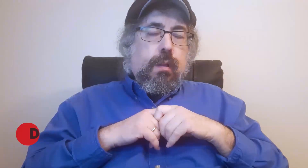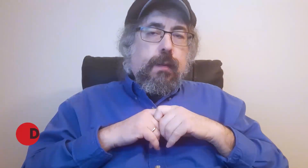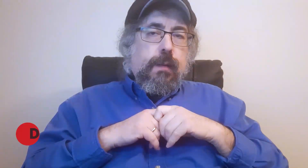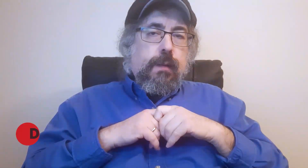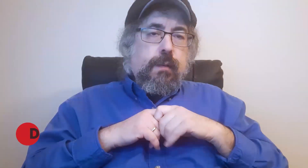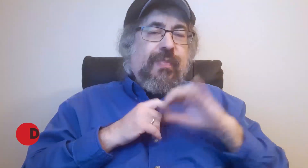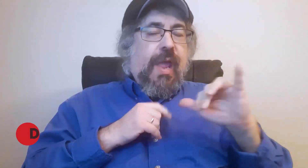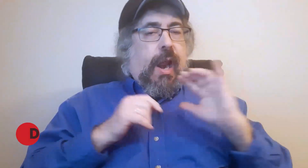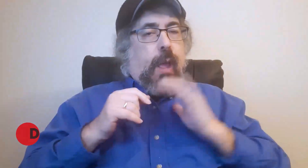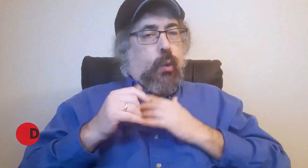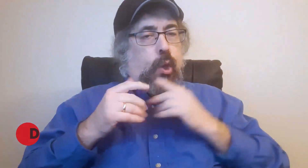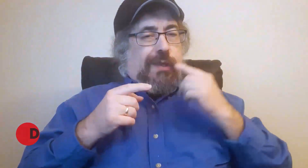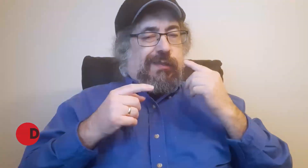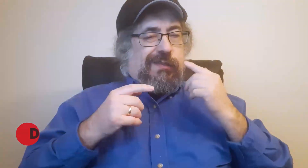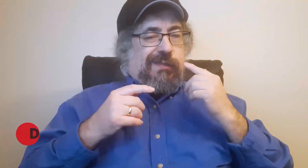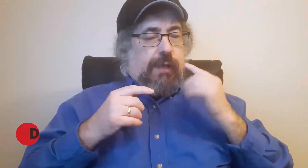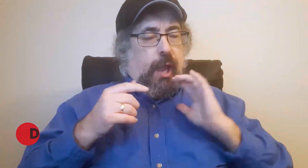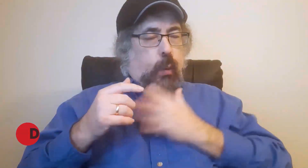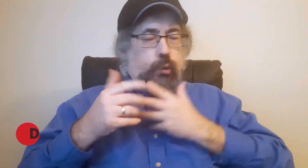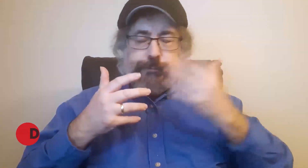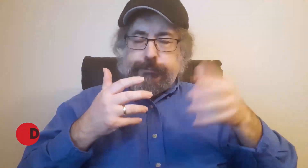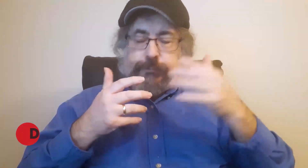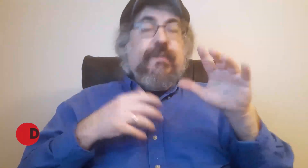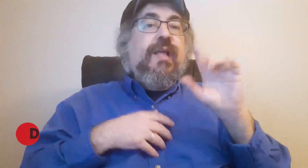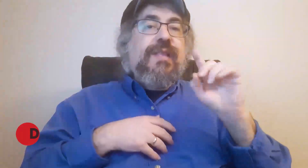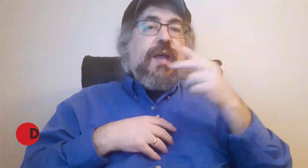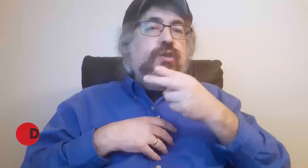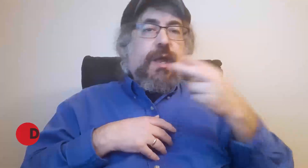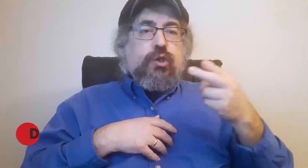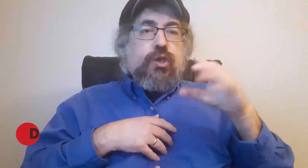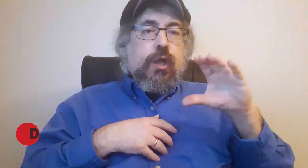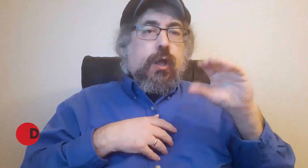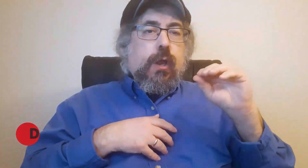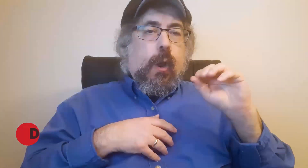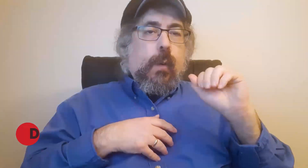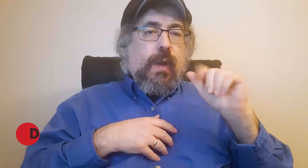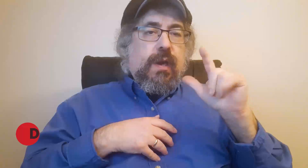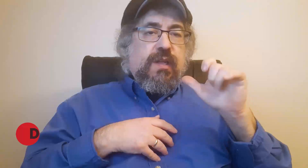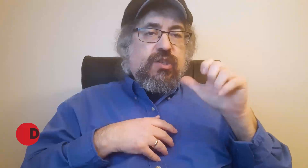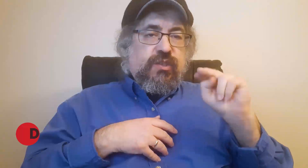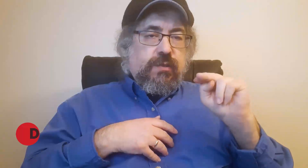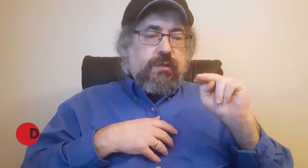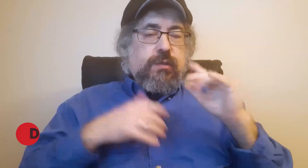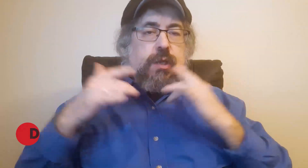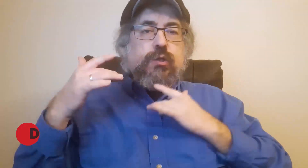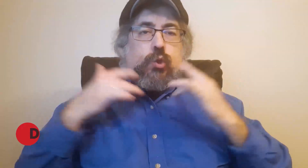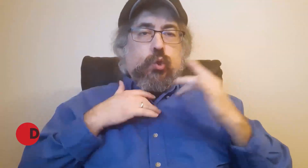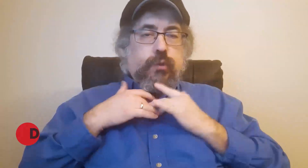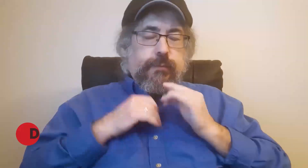That is our DHH Coalition's concern.